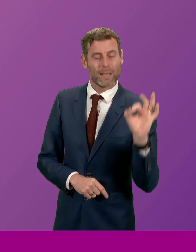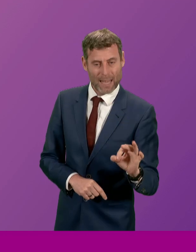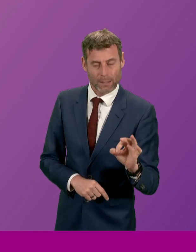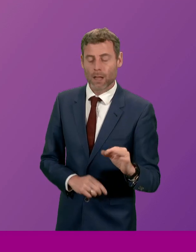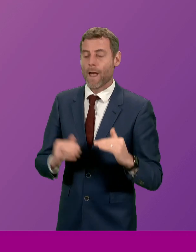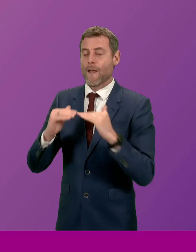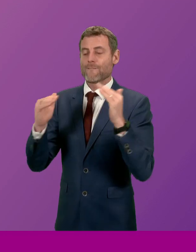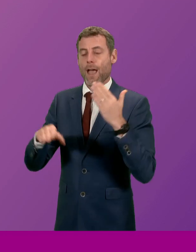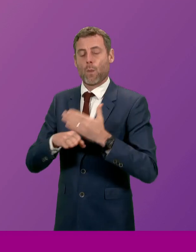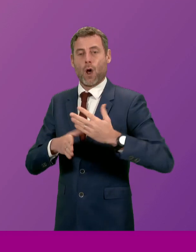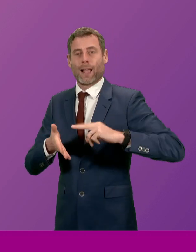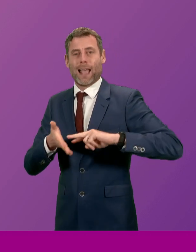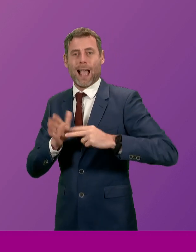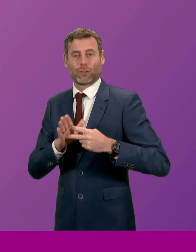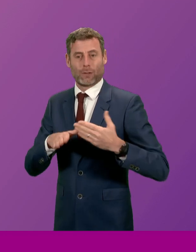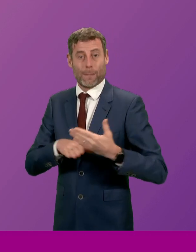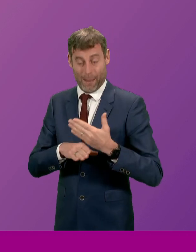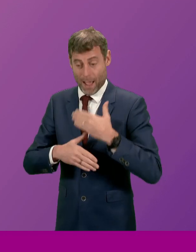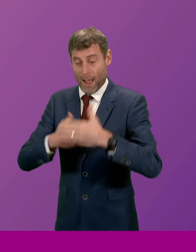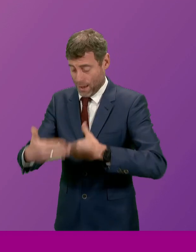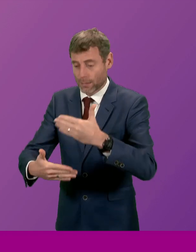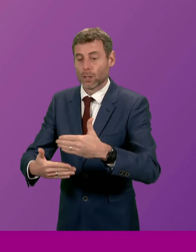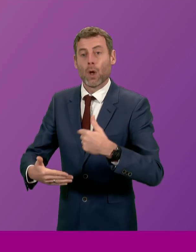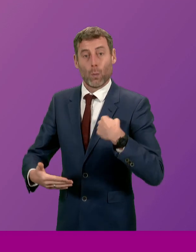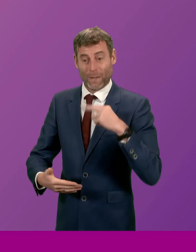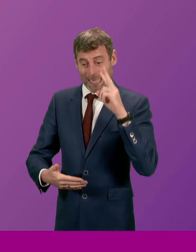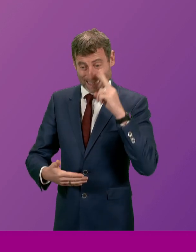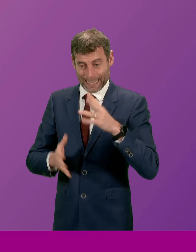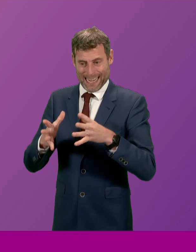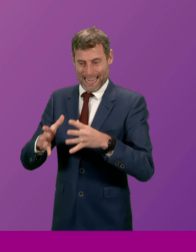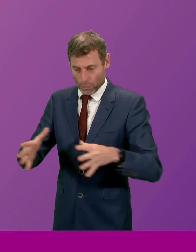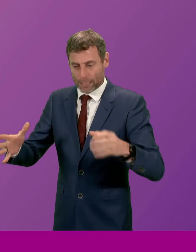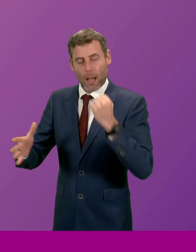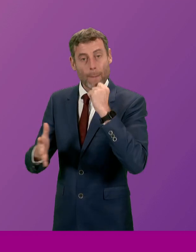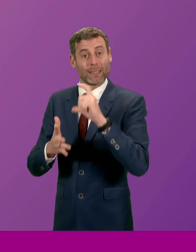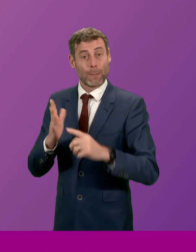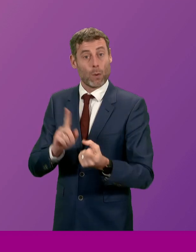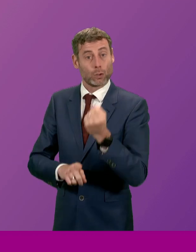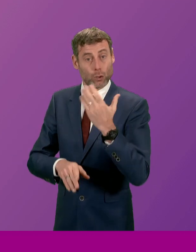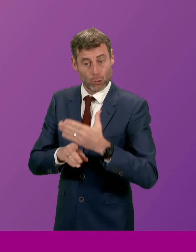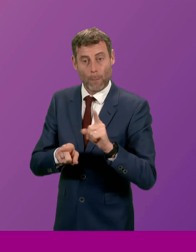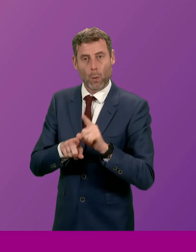barriers and improved recruitment and retention of disabled people. We will take further actions,